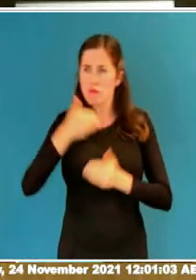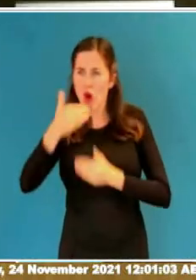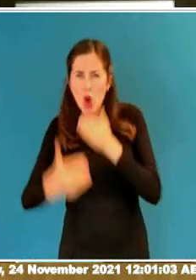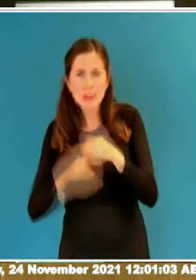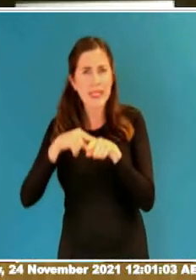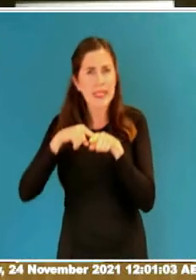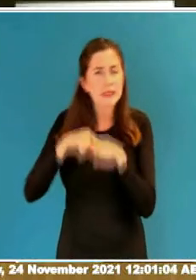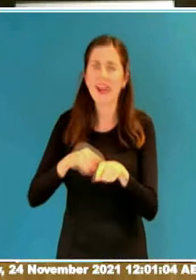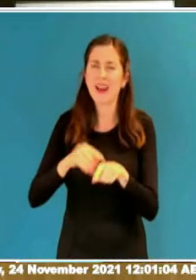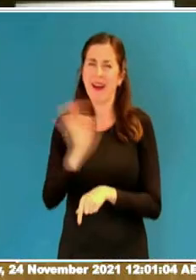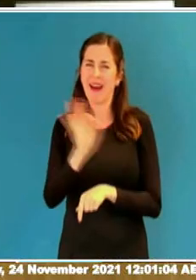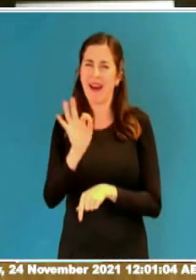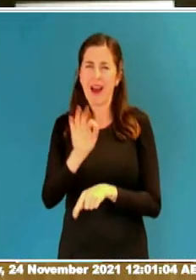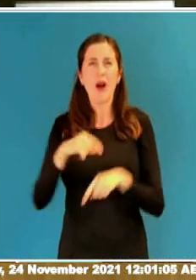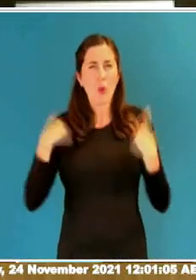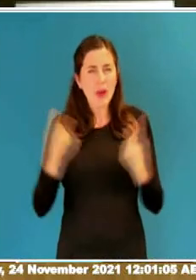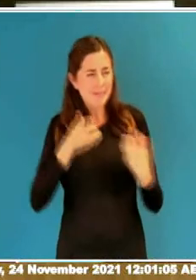their circumstances quite specifically.